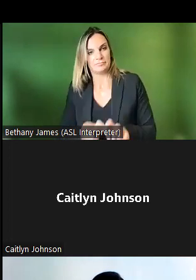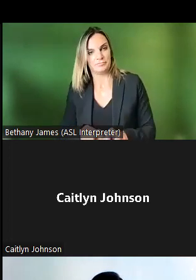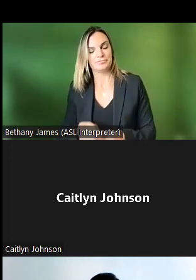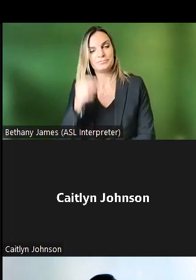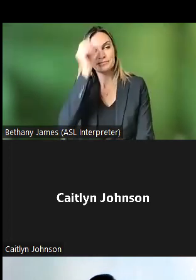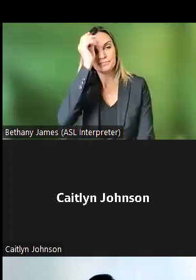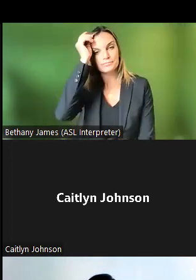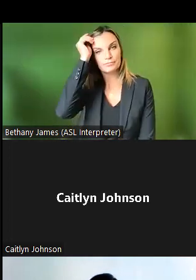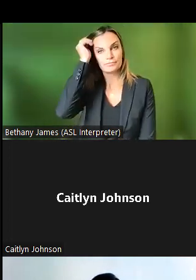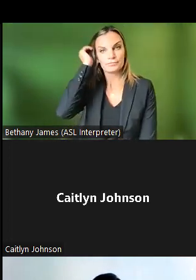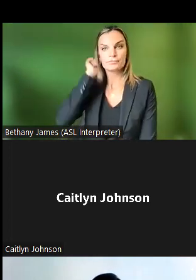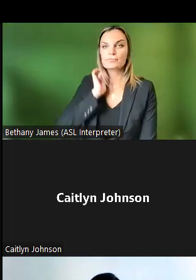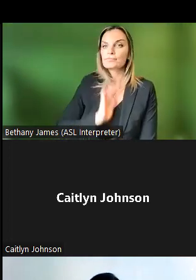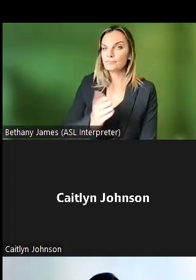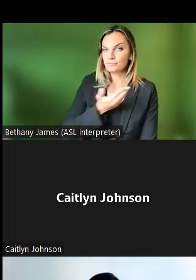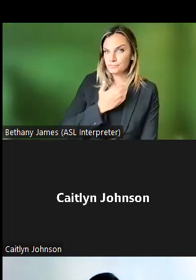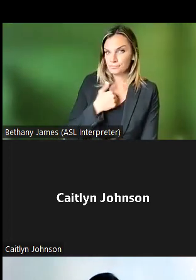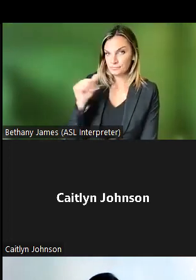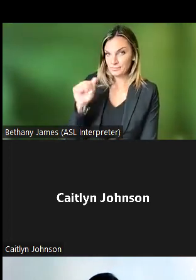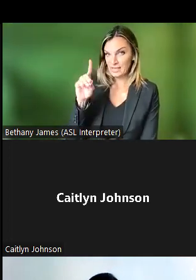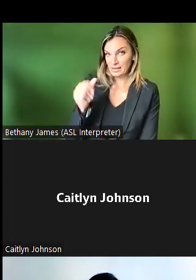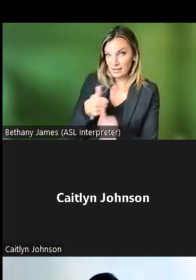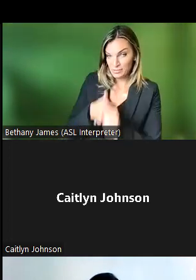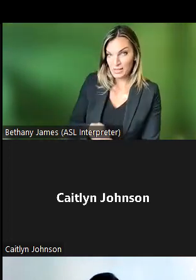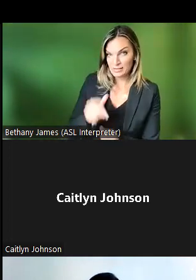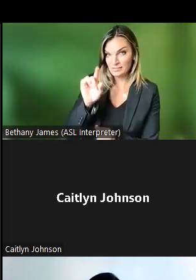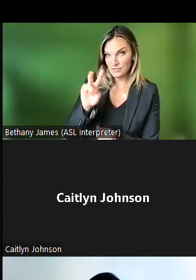So what is our the ADA Compliance Division? The division is made up of me.